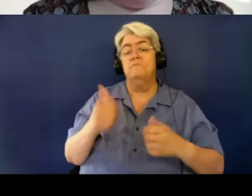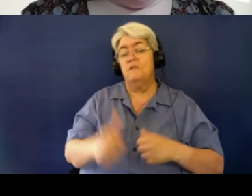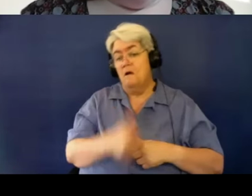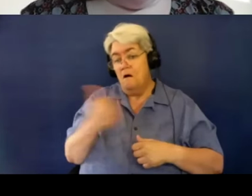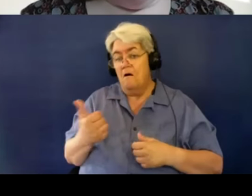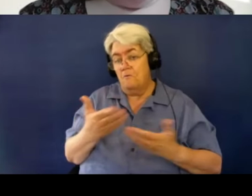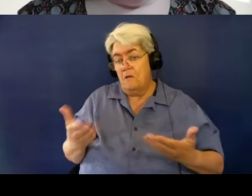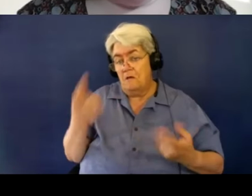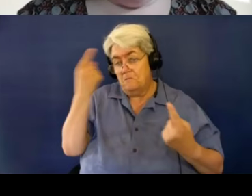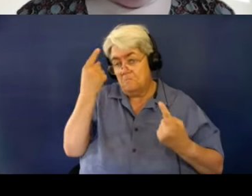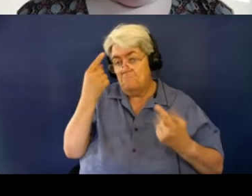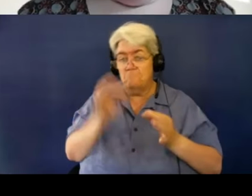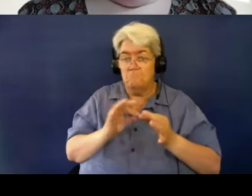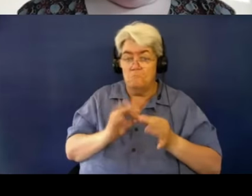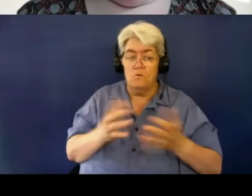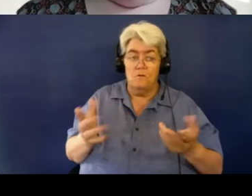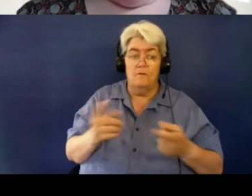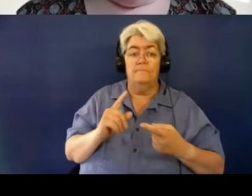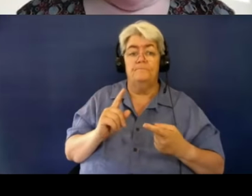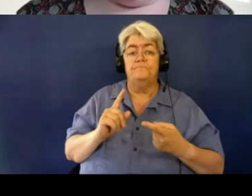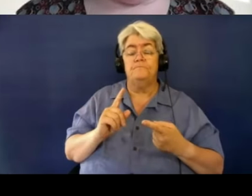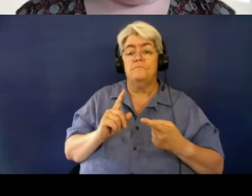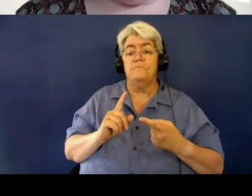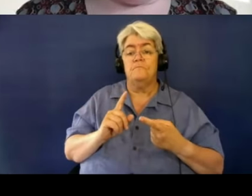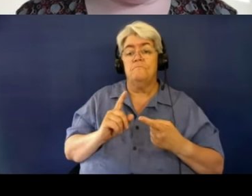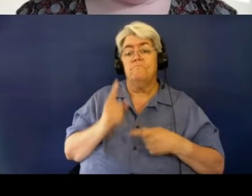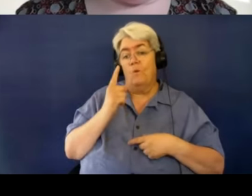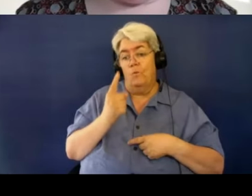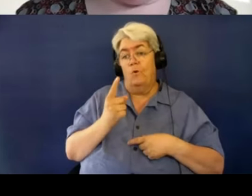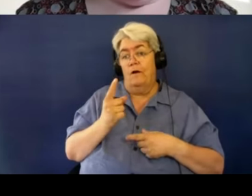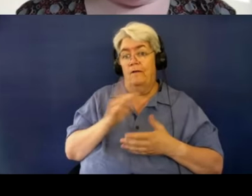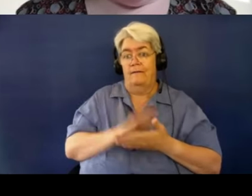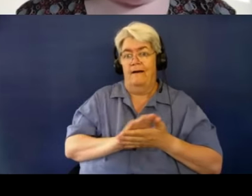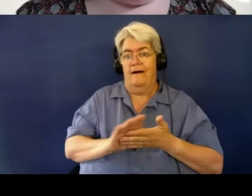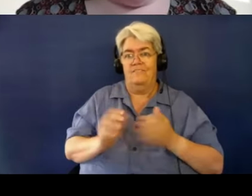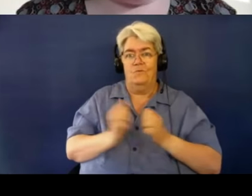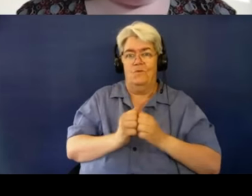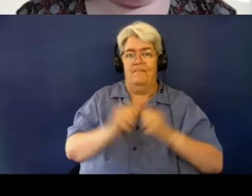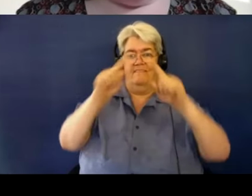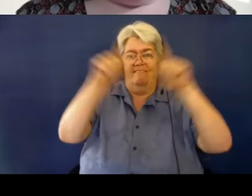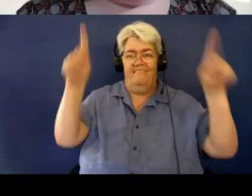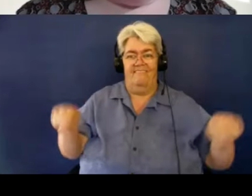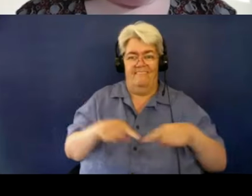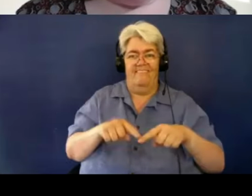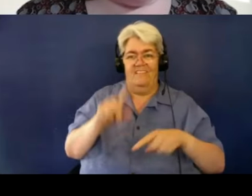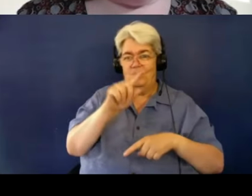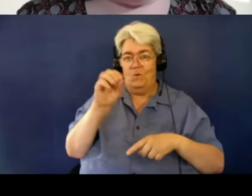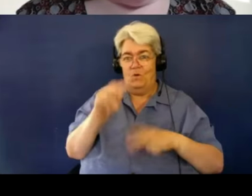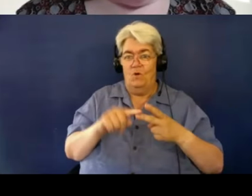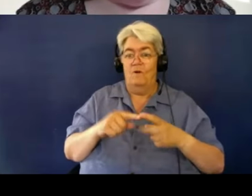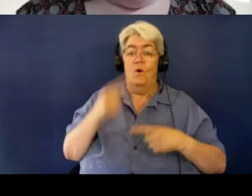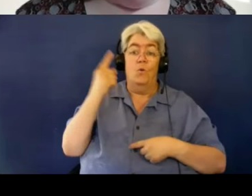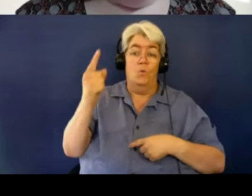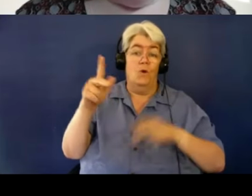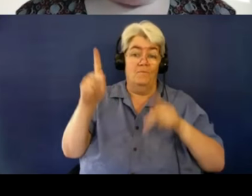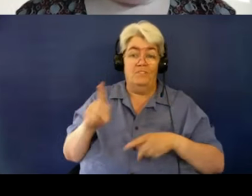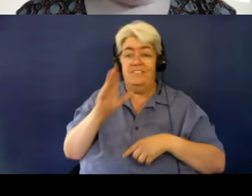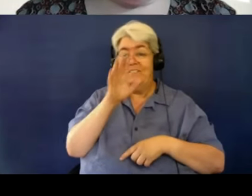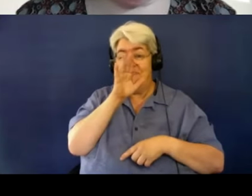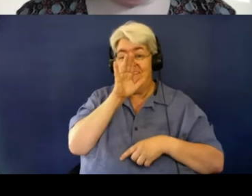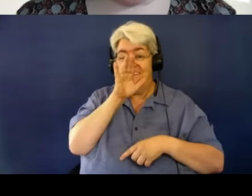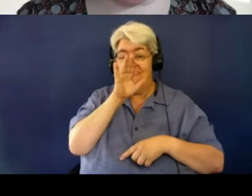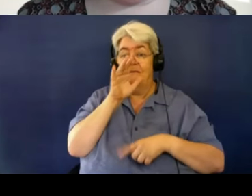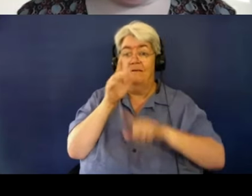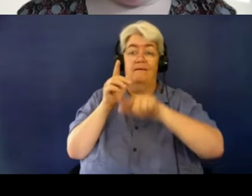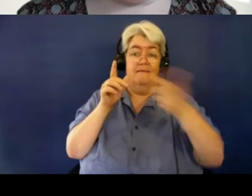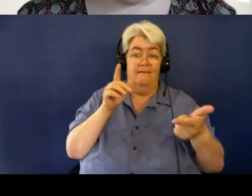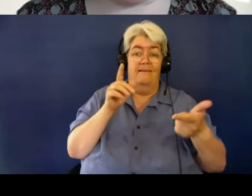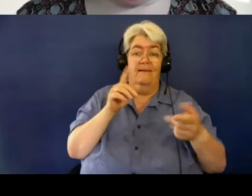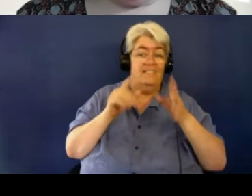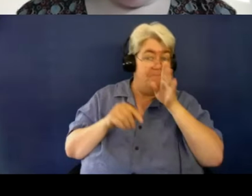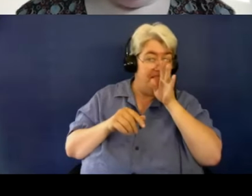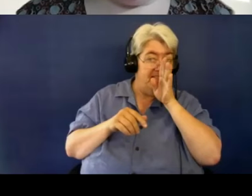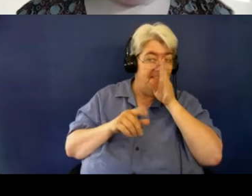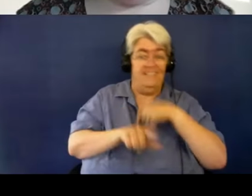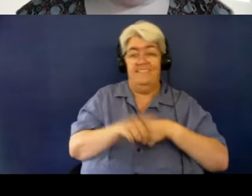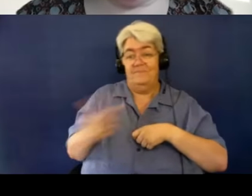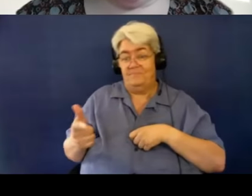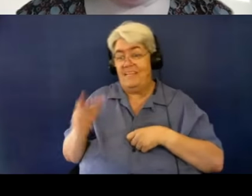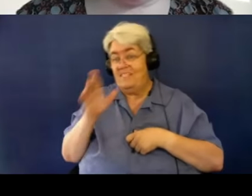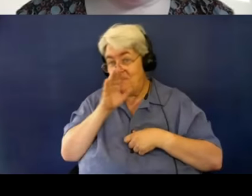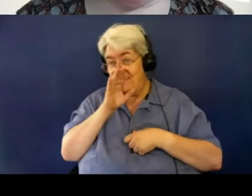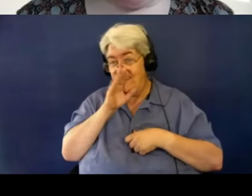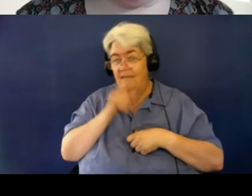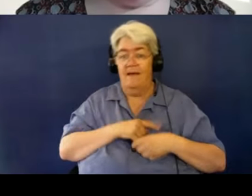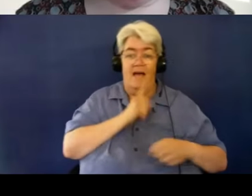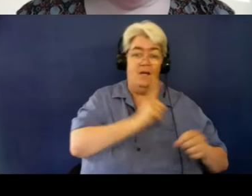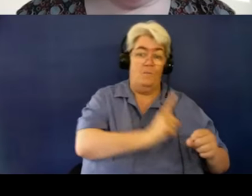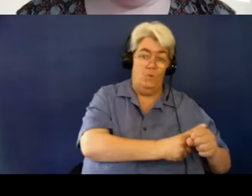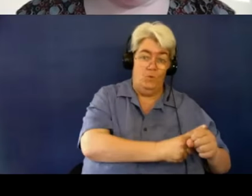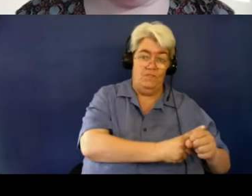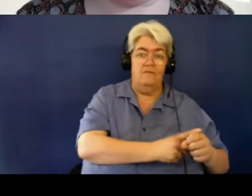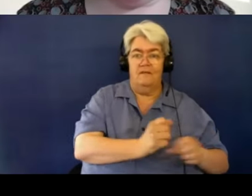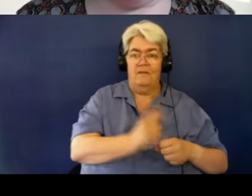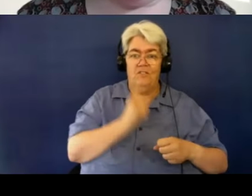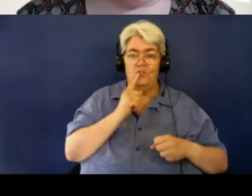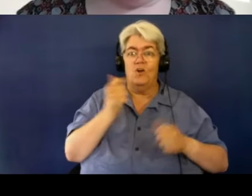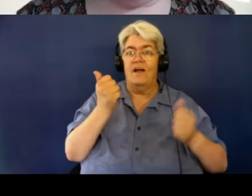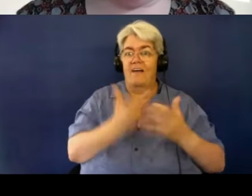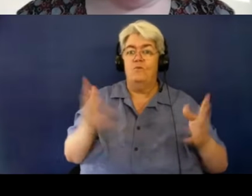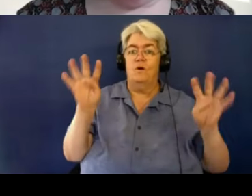One of the great things about virtual events is, sometimes it's easier for one person to speak at a time and muting can be a great way to ensure that people can hear and understand the person who is speaking.